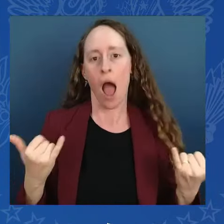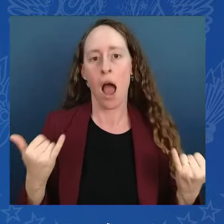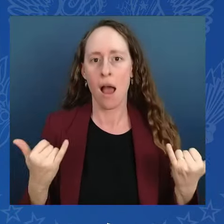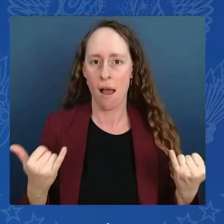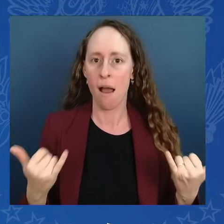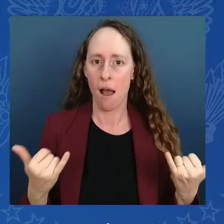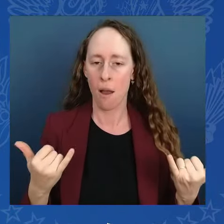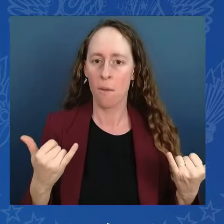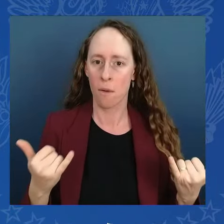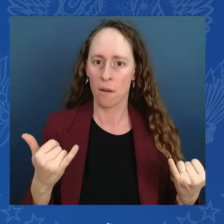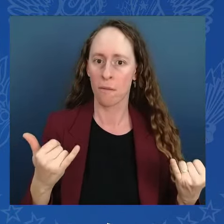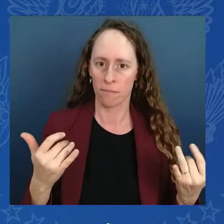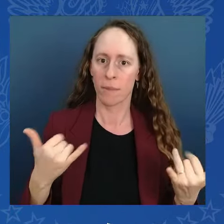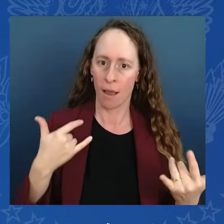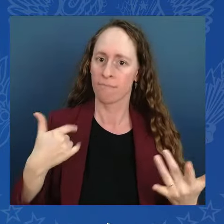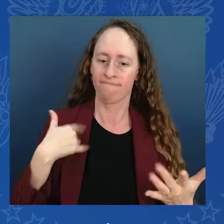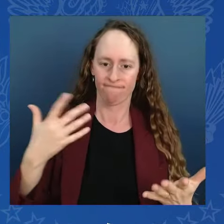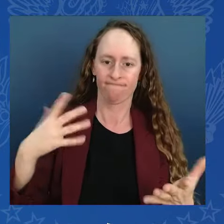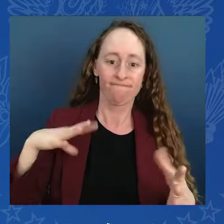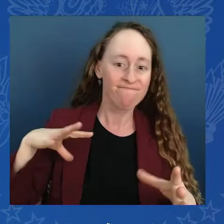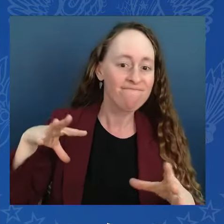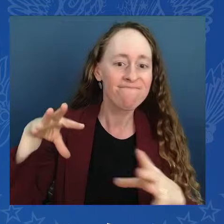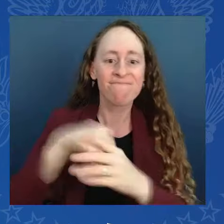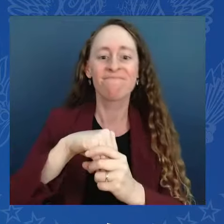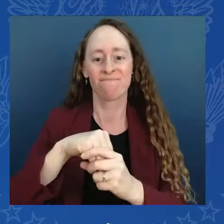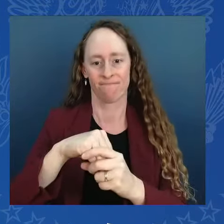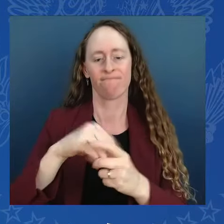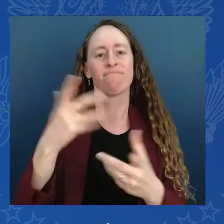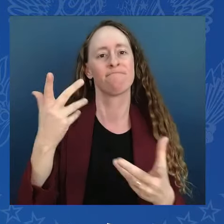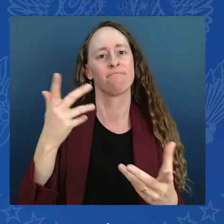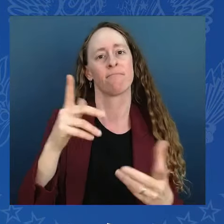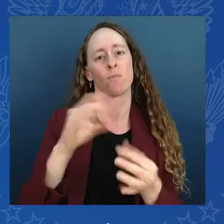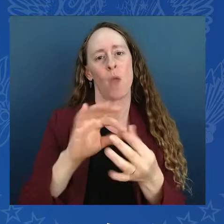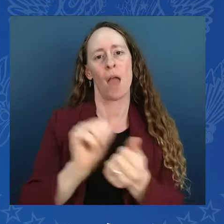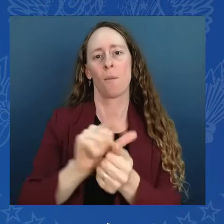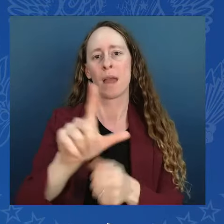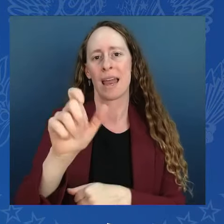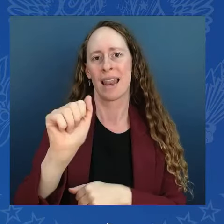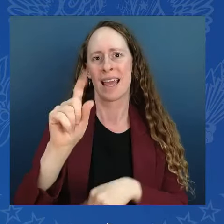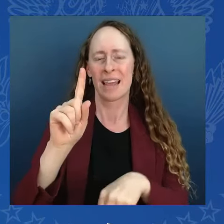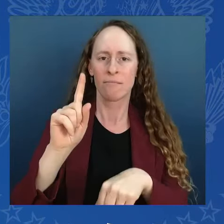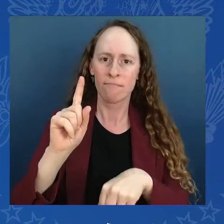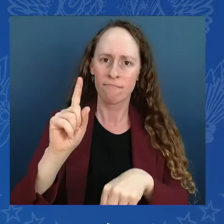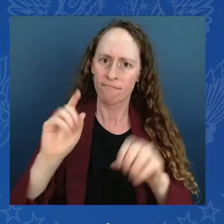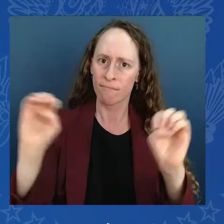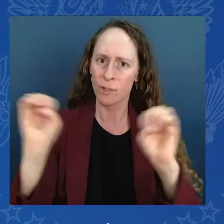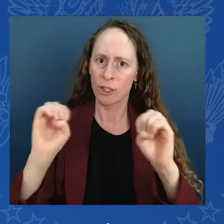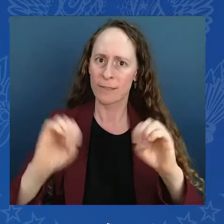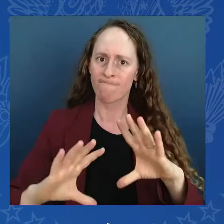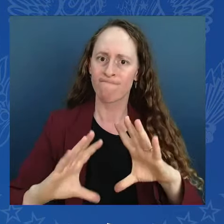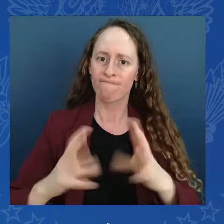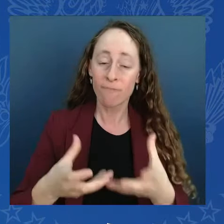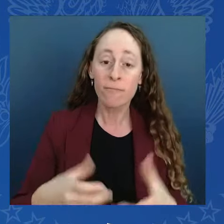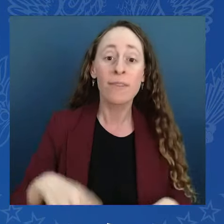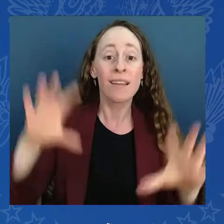President Biden and Vice President Kamala Harris have been listening to our stories